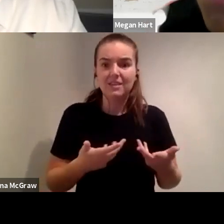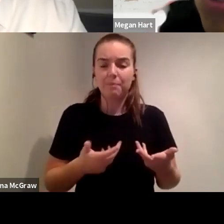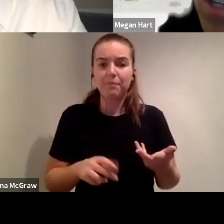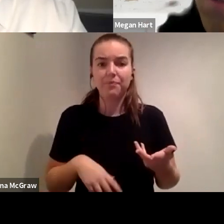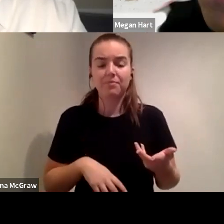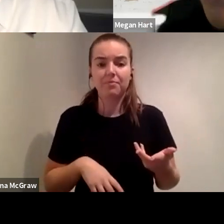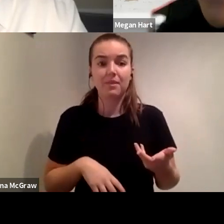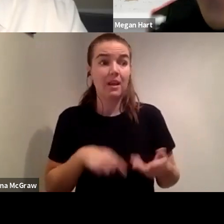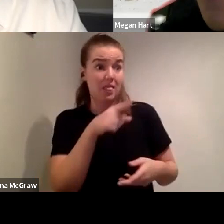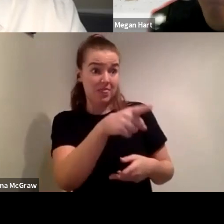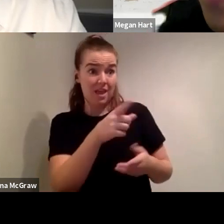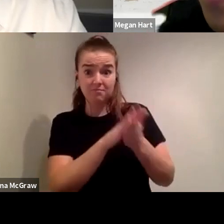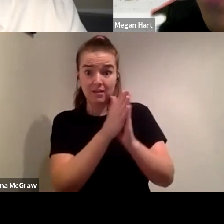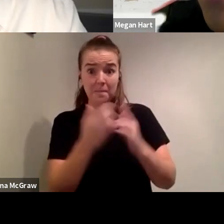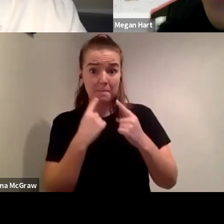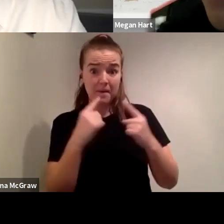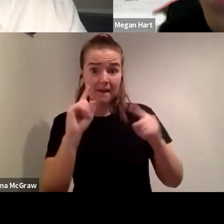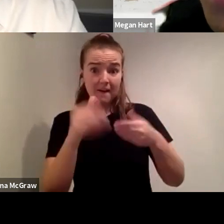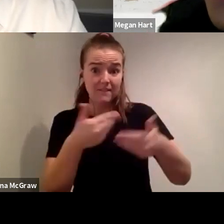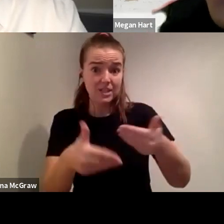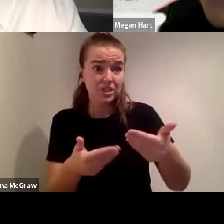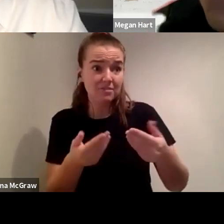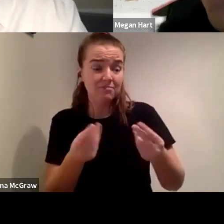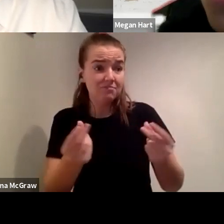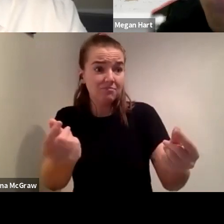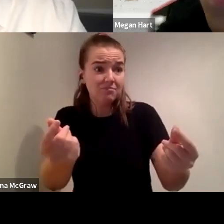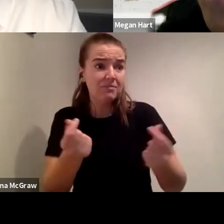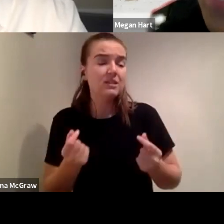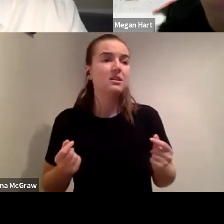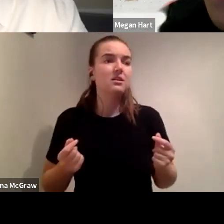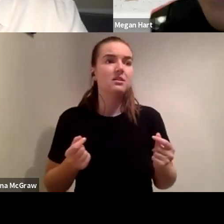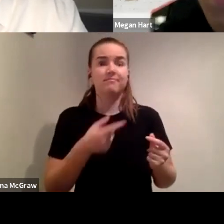Do we have it in our budget?